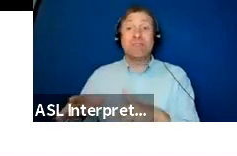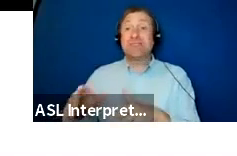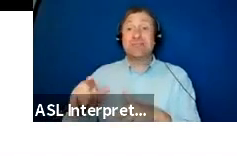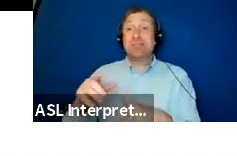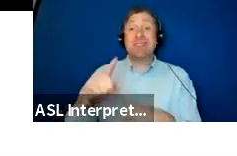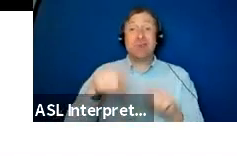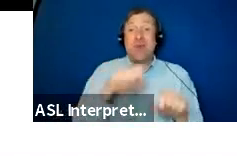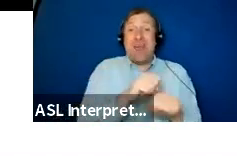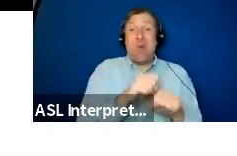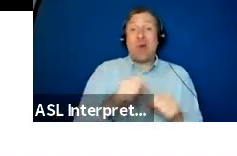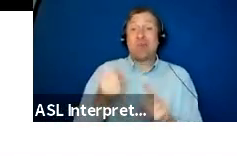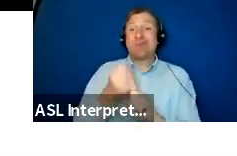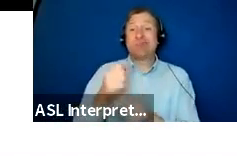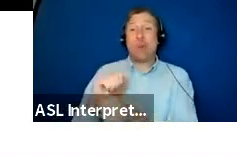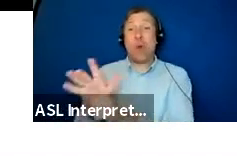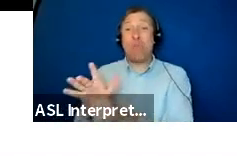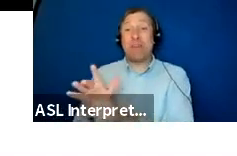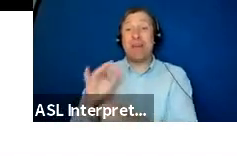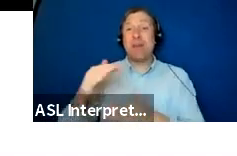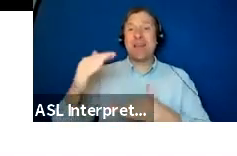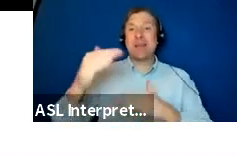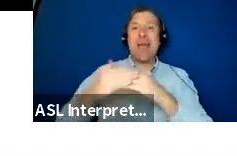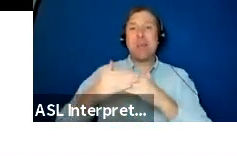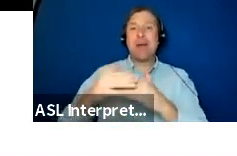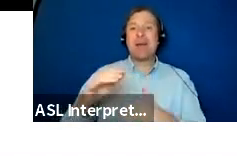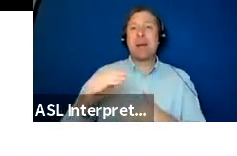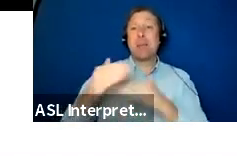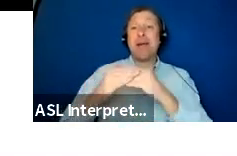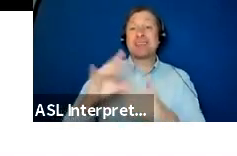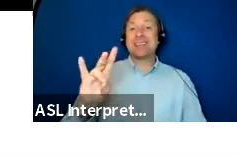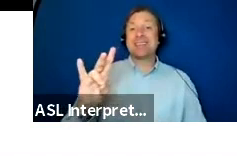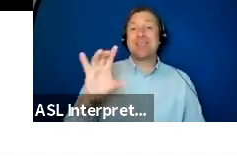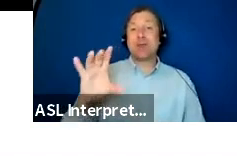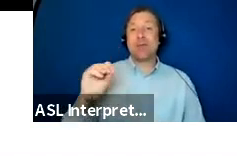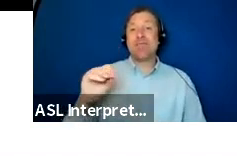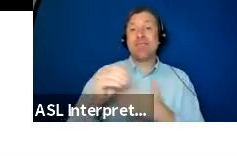It is capped. There is a maximum of $750 a day for that. And there's a maximum of 10 days,